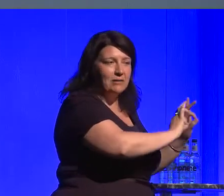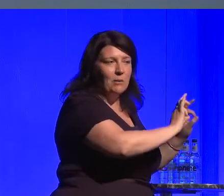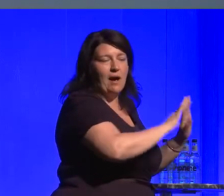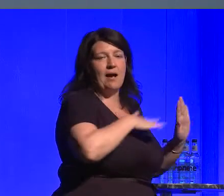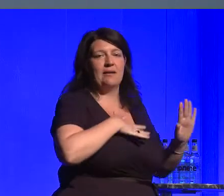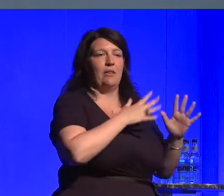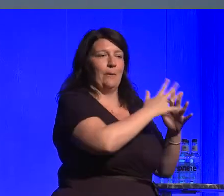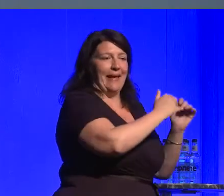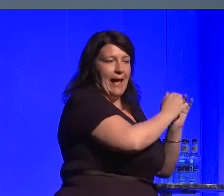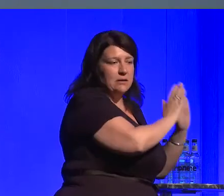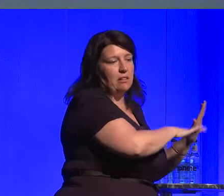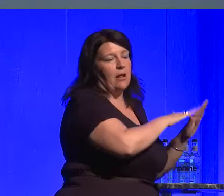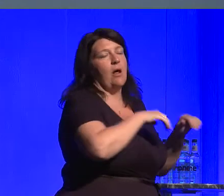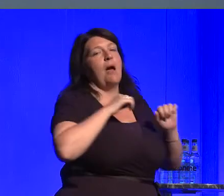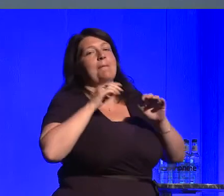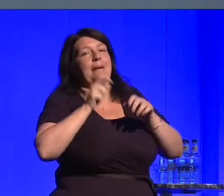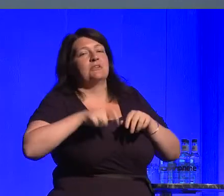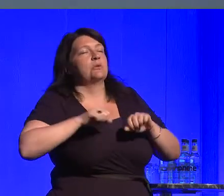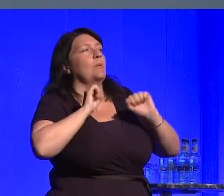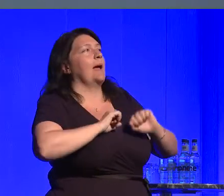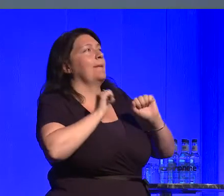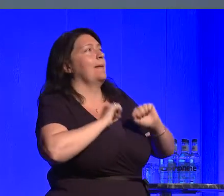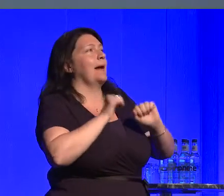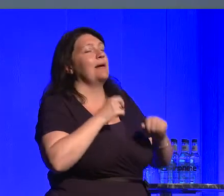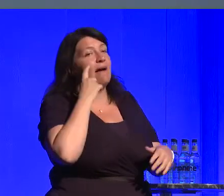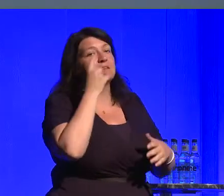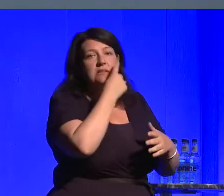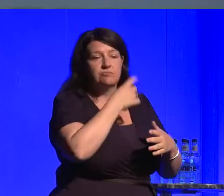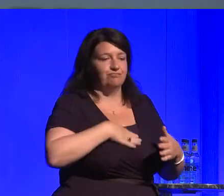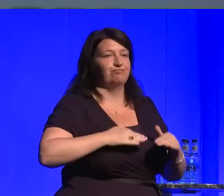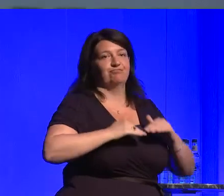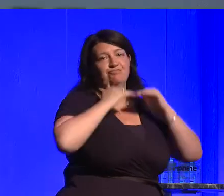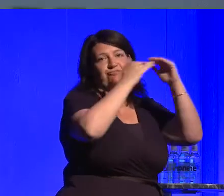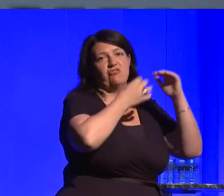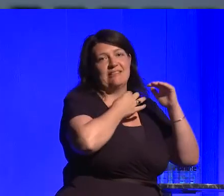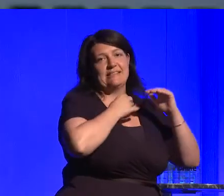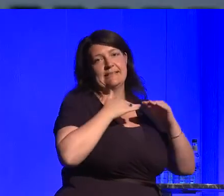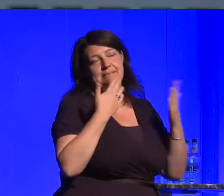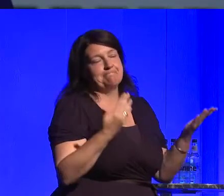unused, while patients wait. So I think this is a turning point for us.